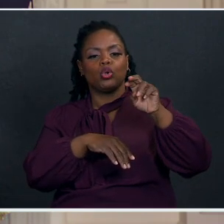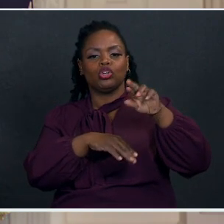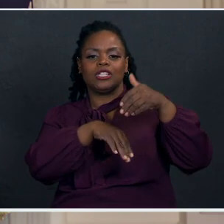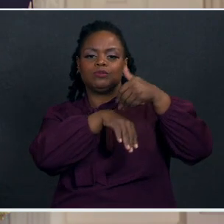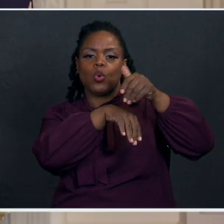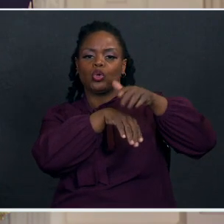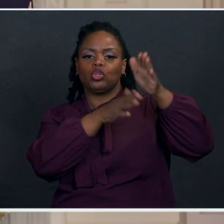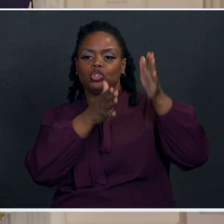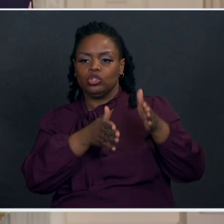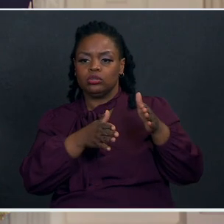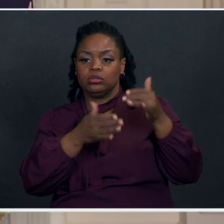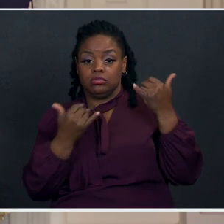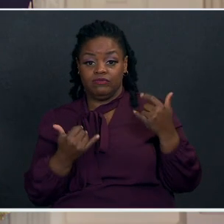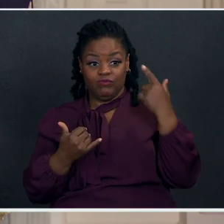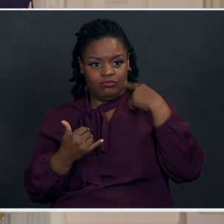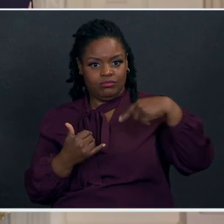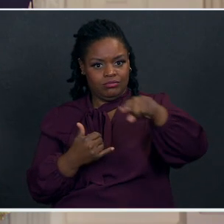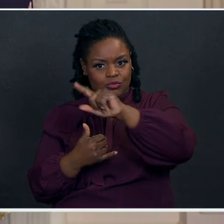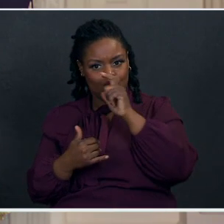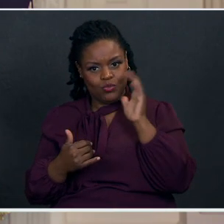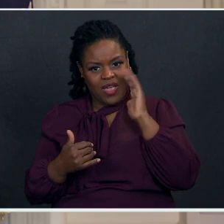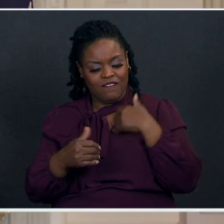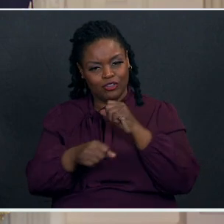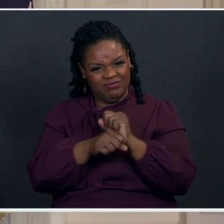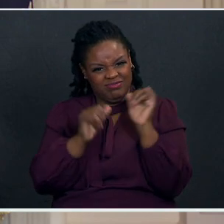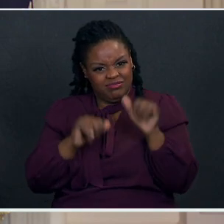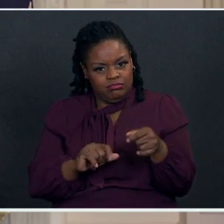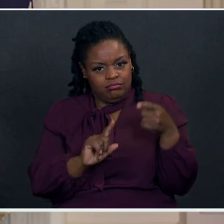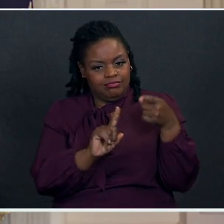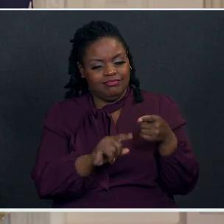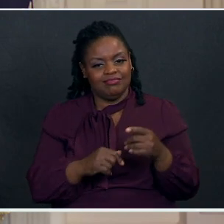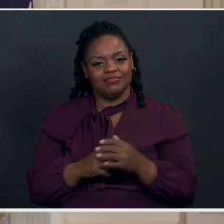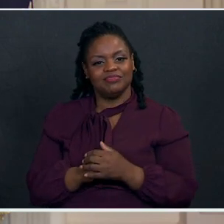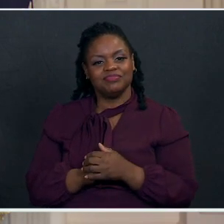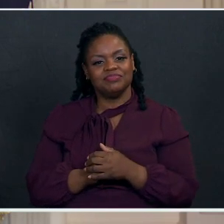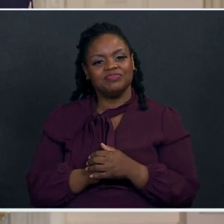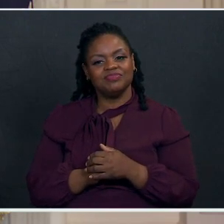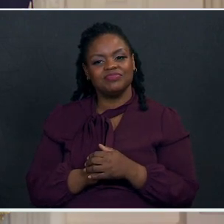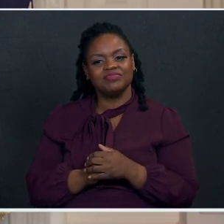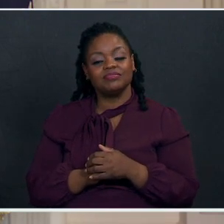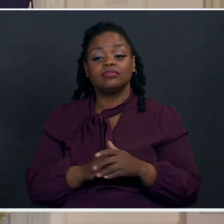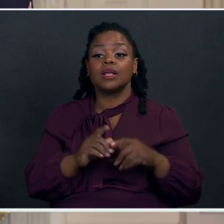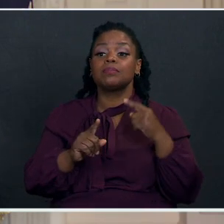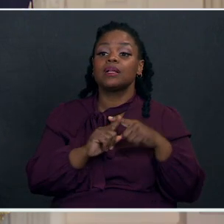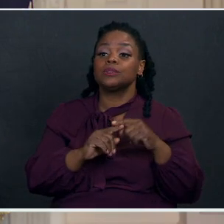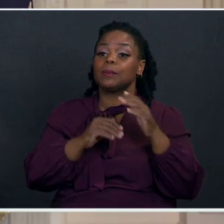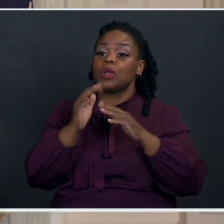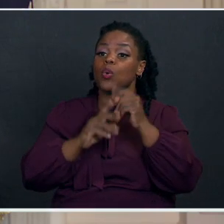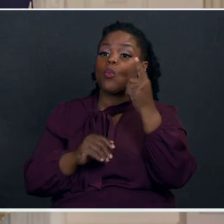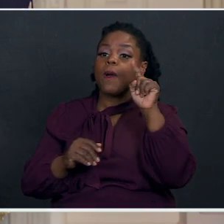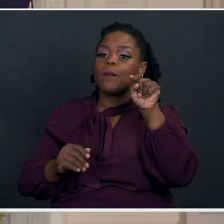You know, we are also -- we're going to build 1.5 million new energy-efficient homes and public housing units